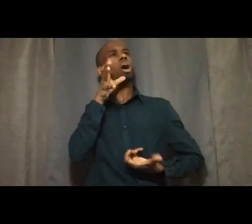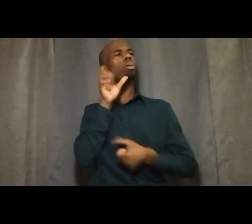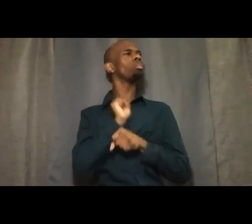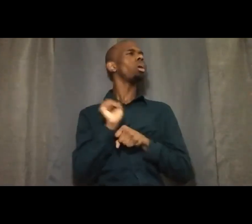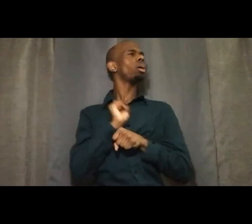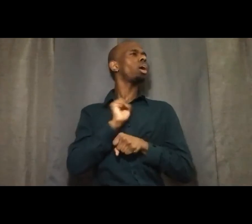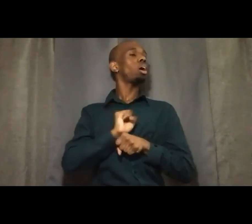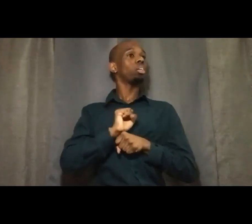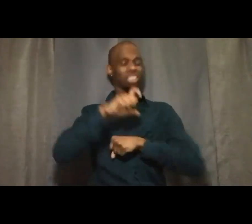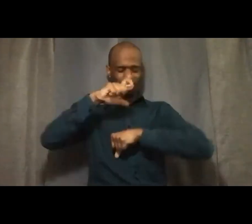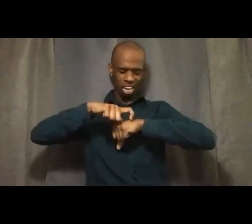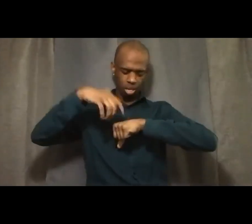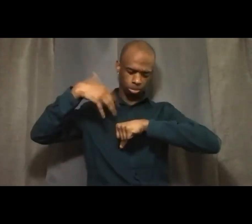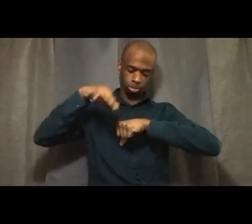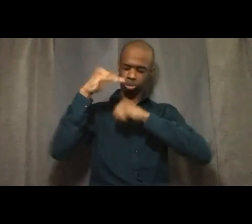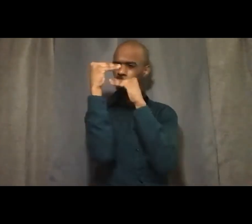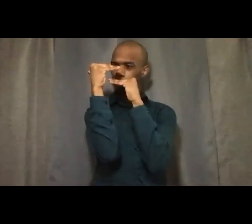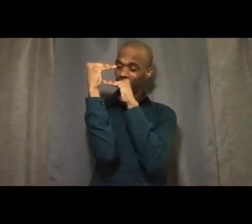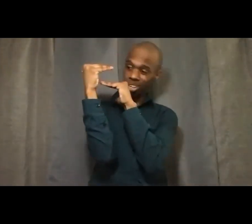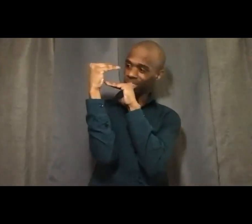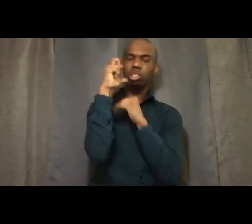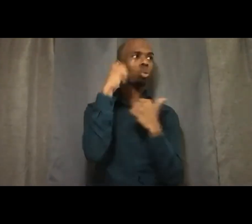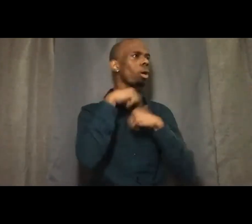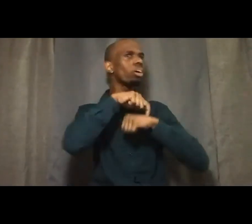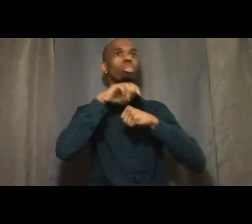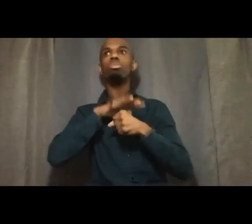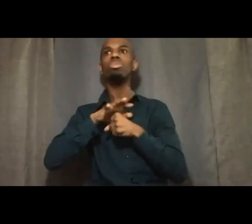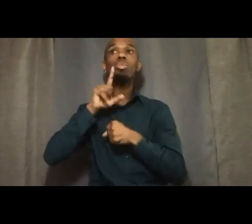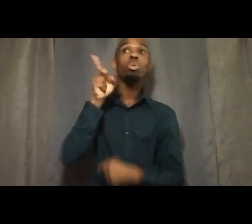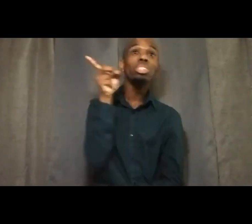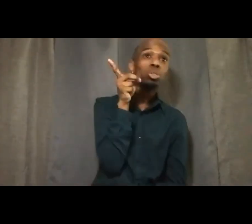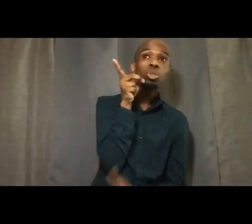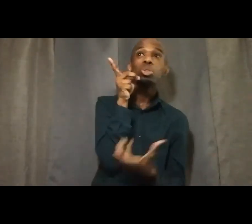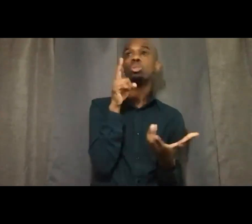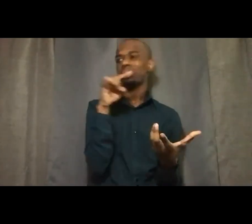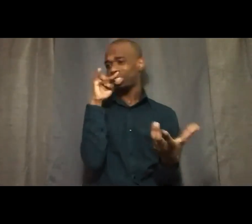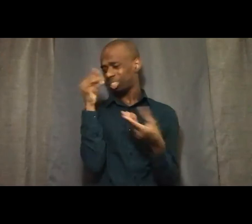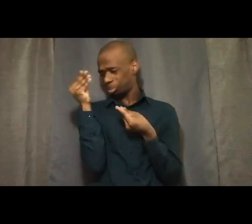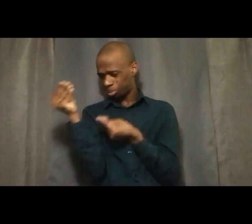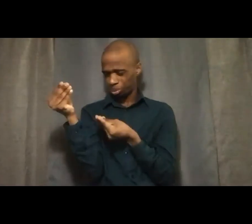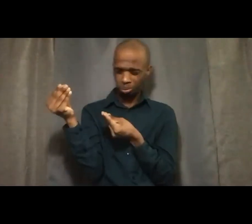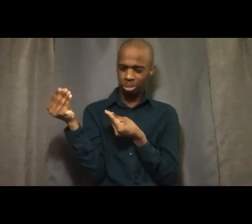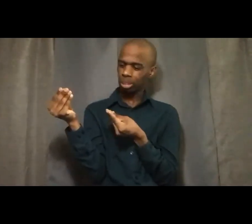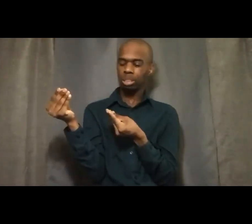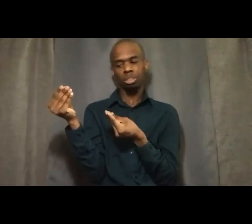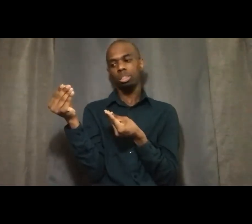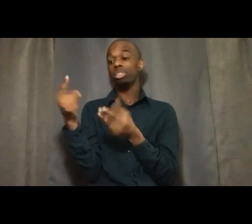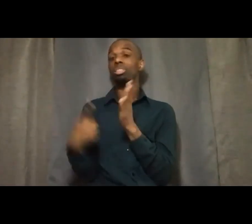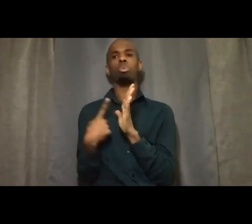And occasionally, maybe I'll have to stop at Taco Bell and replace the beans, the meat with beans, right.